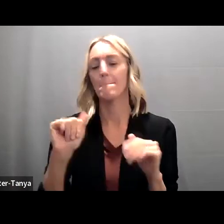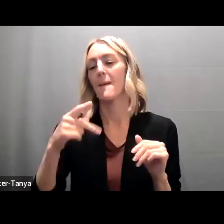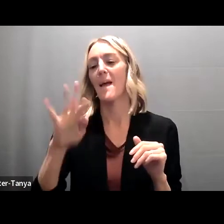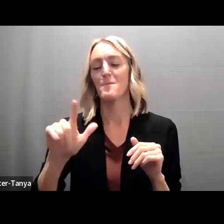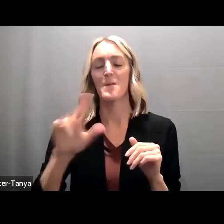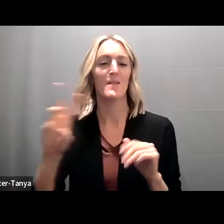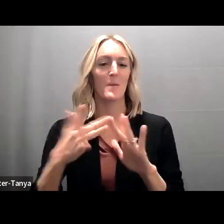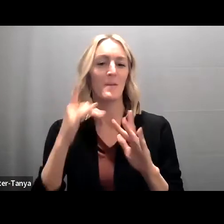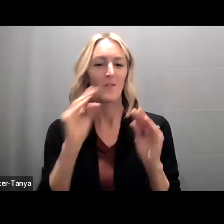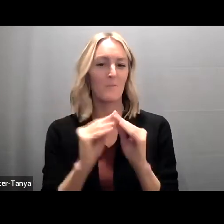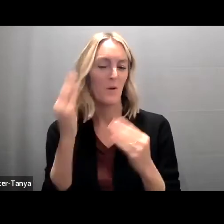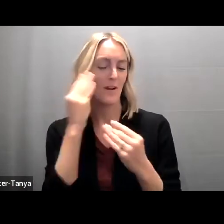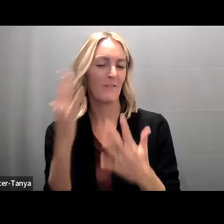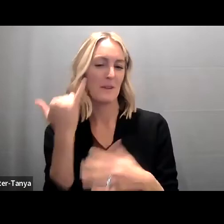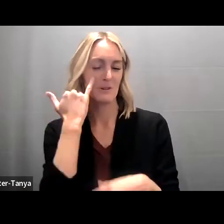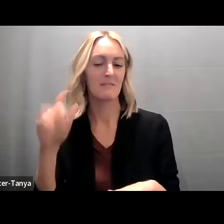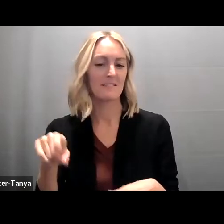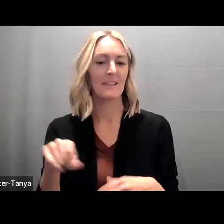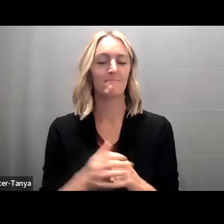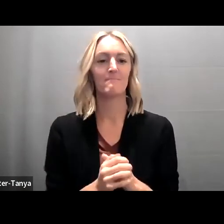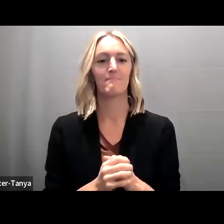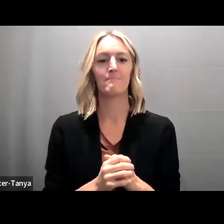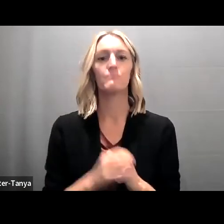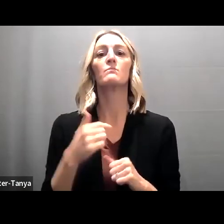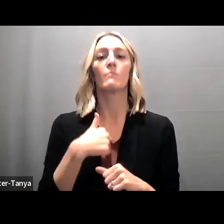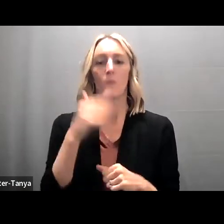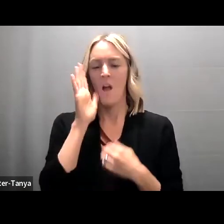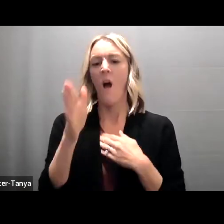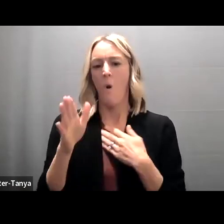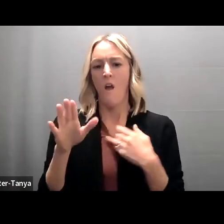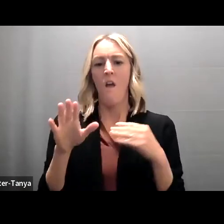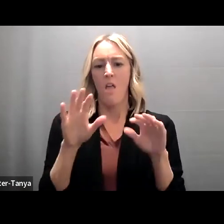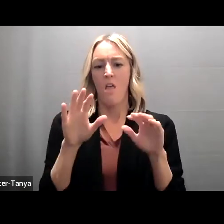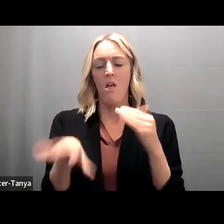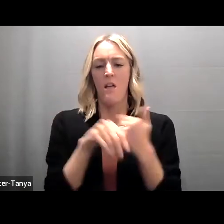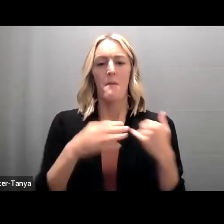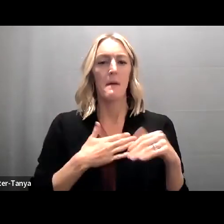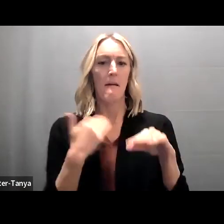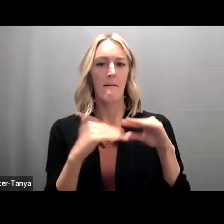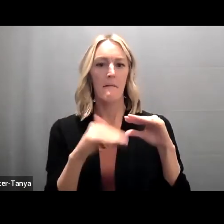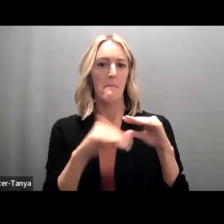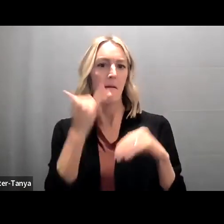more information if you need it. I will also drop my email into that chat as well if you would like to contact me in the